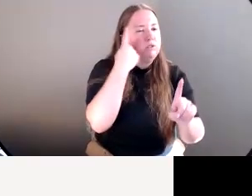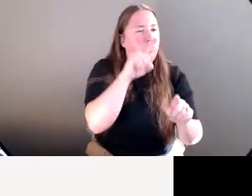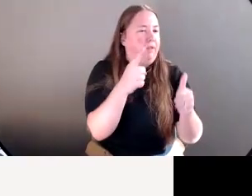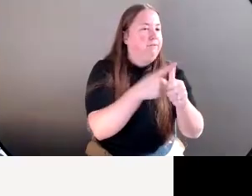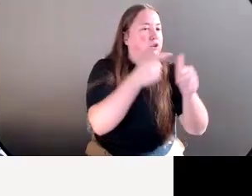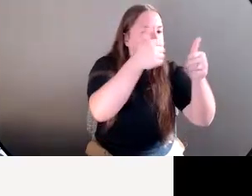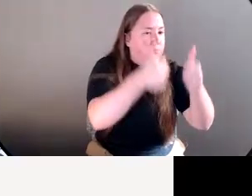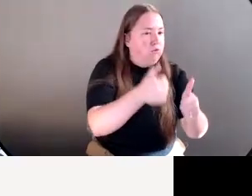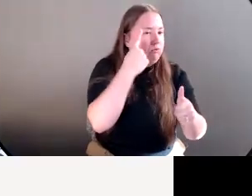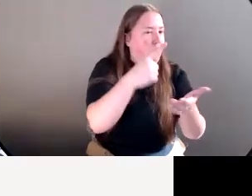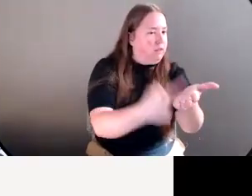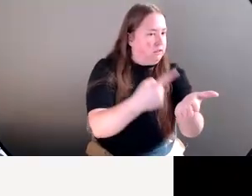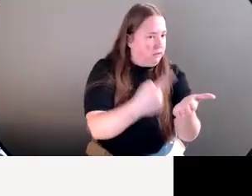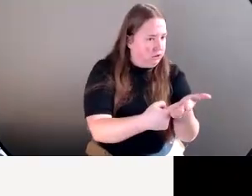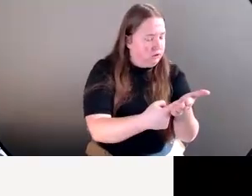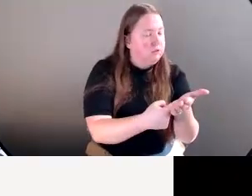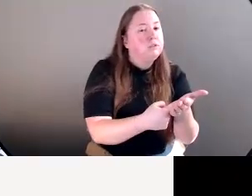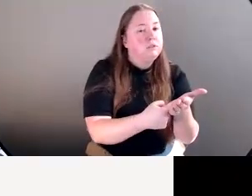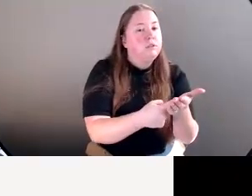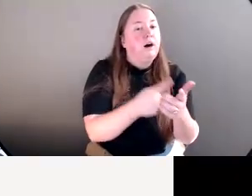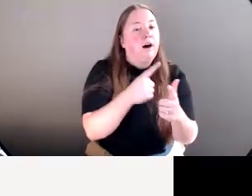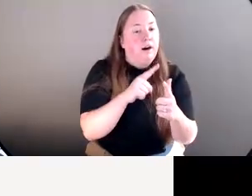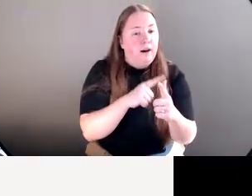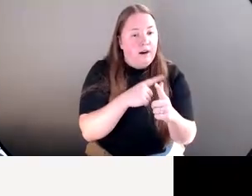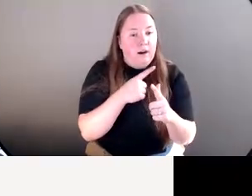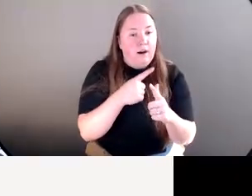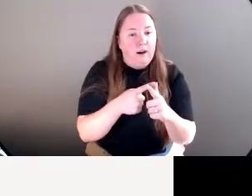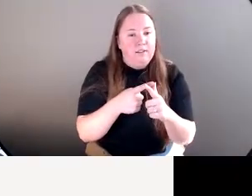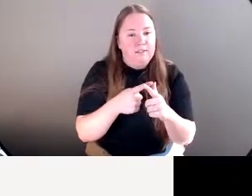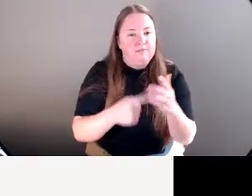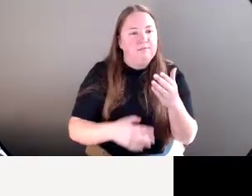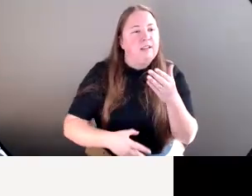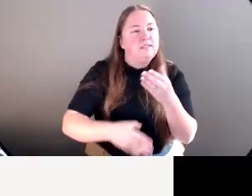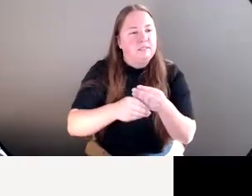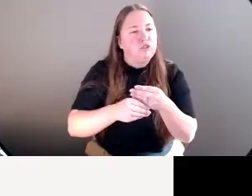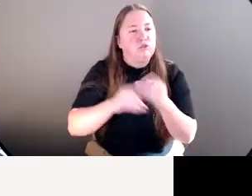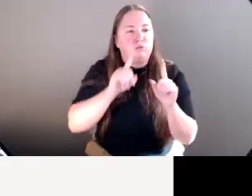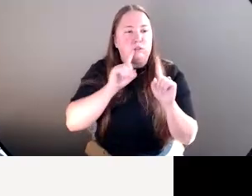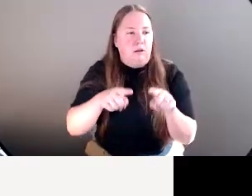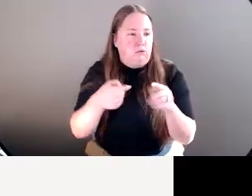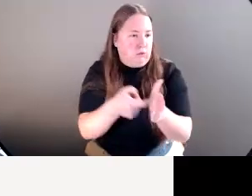discussion prompt. Then the number of additional replies required of the students